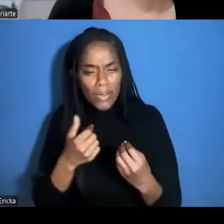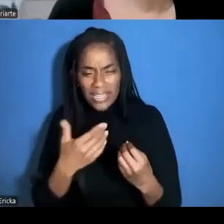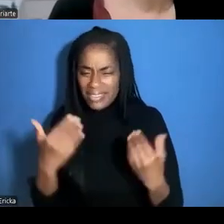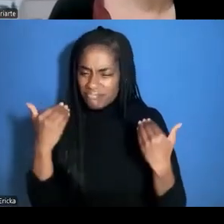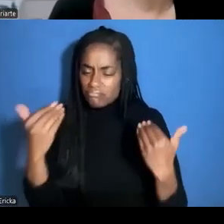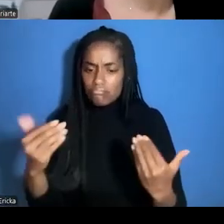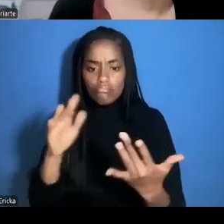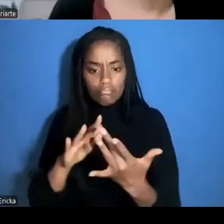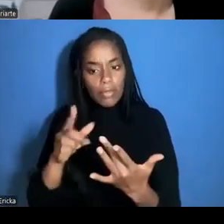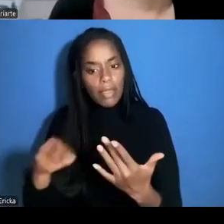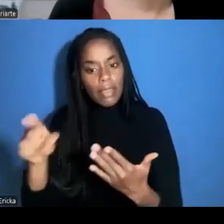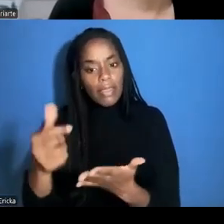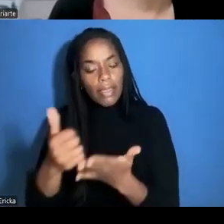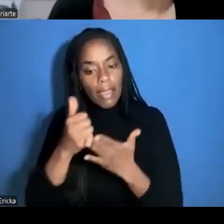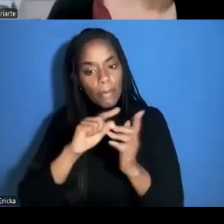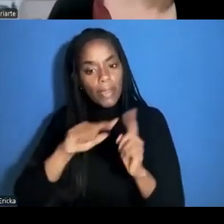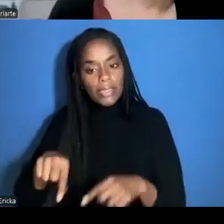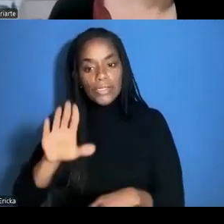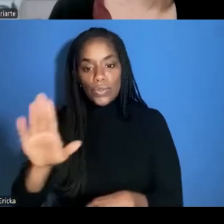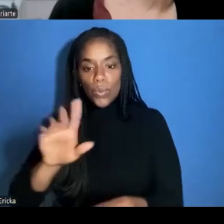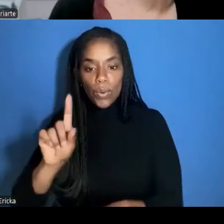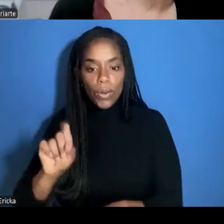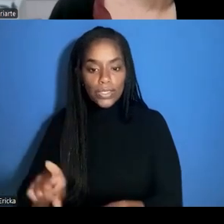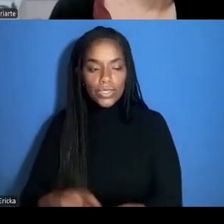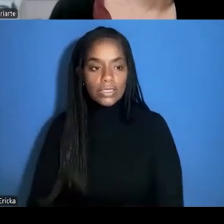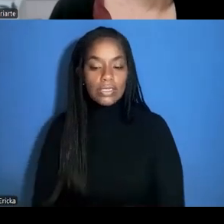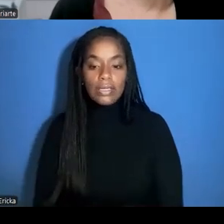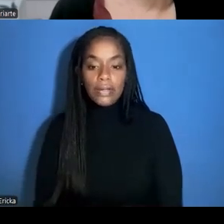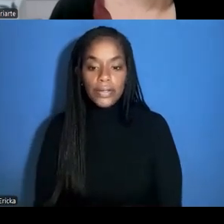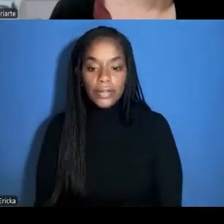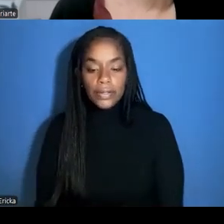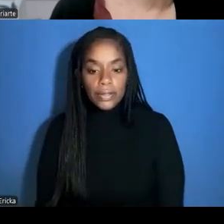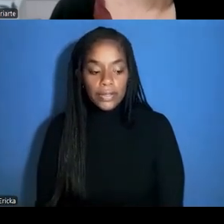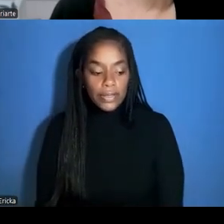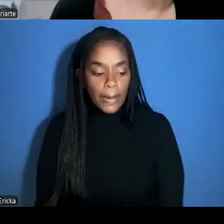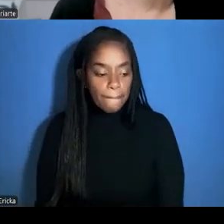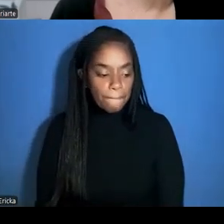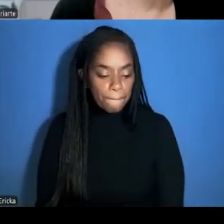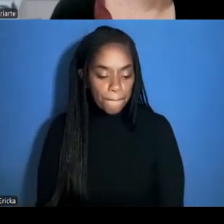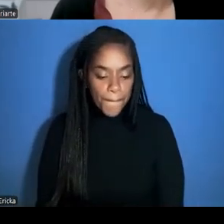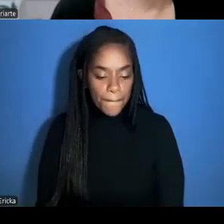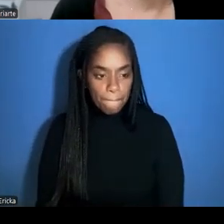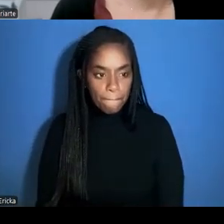you know, get answers to your questions and just more information on, the medical recovery.